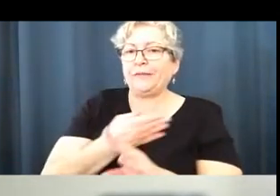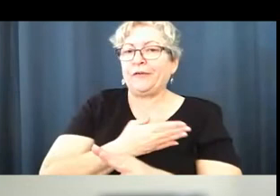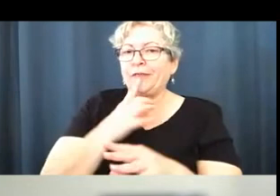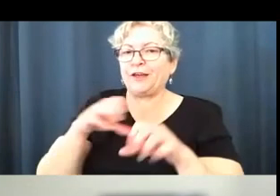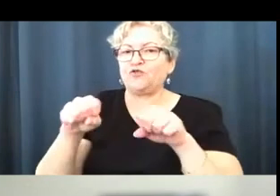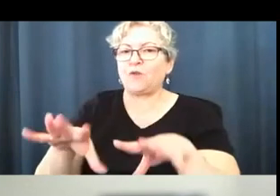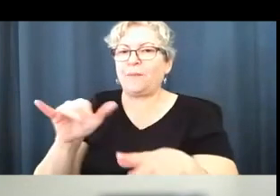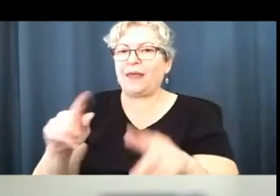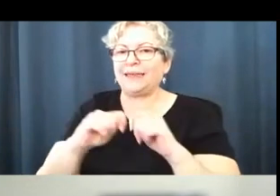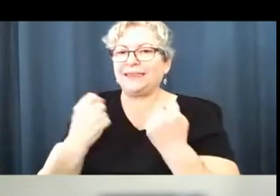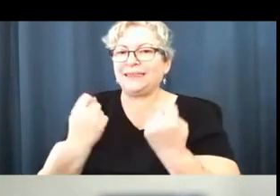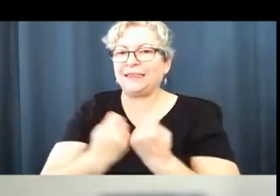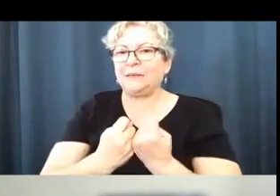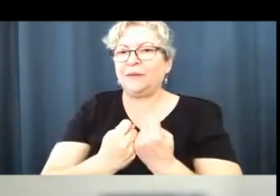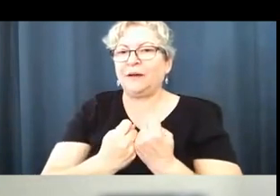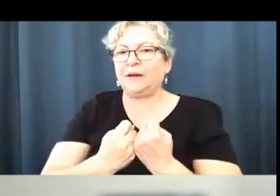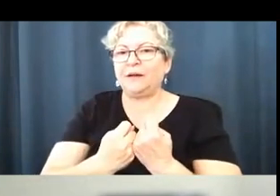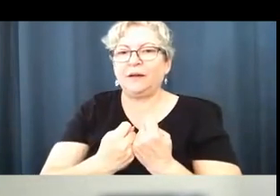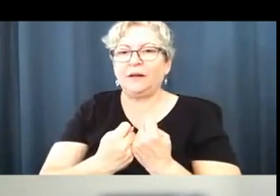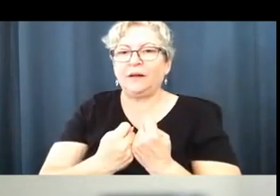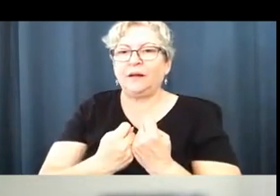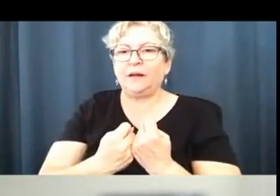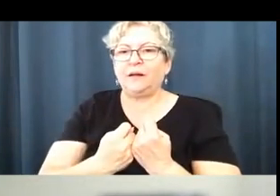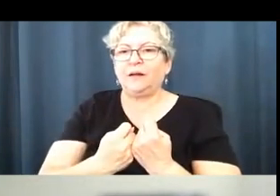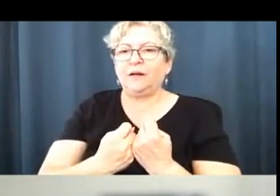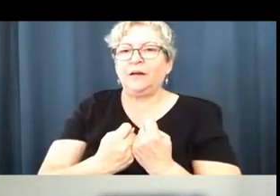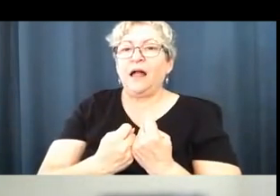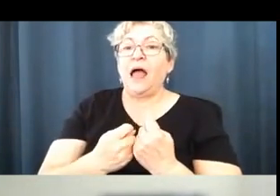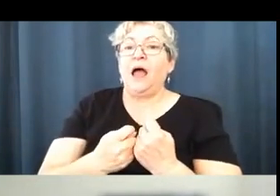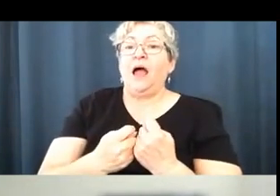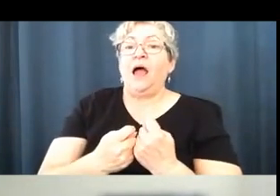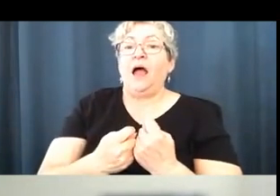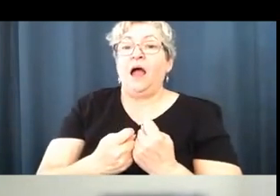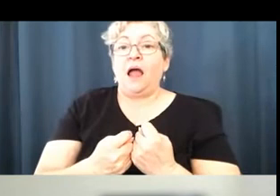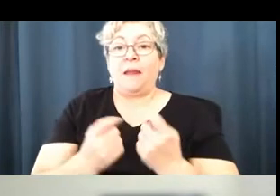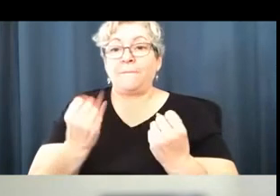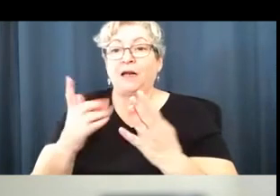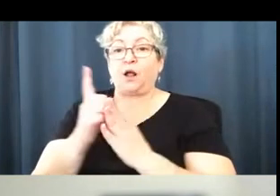right about when a lot of these laws came into effect. So I had to come in and really change that culture to get them to think about it,